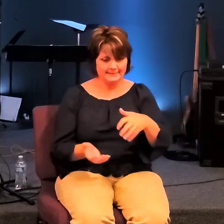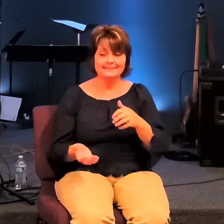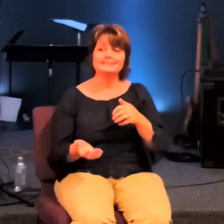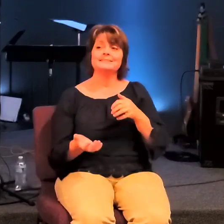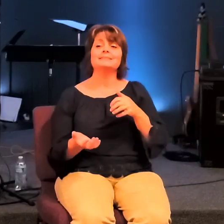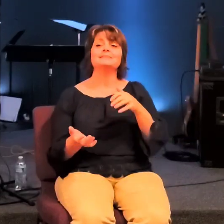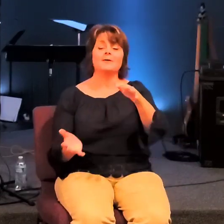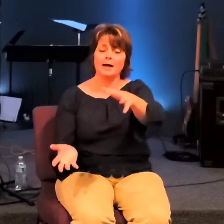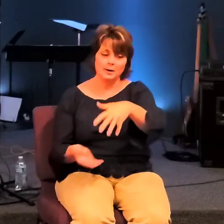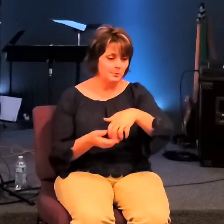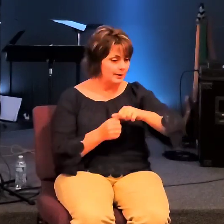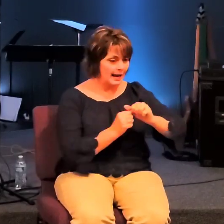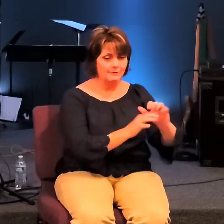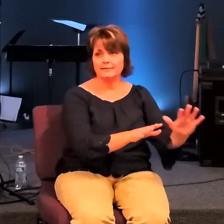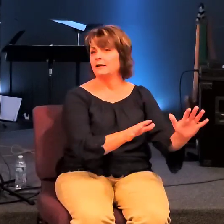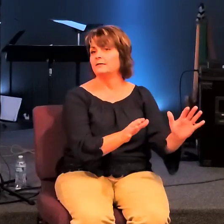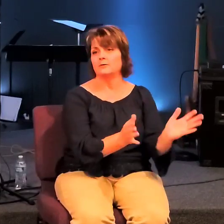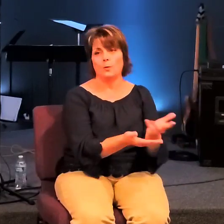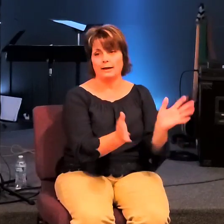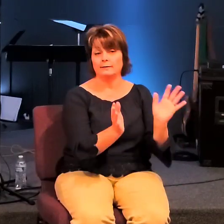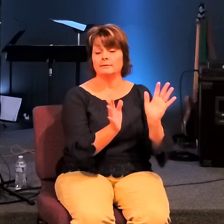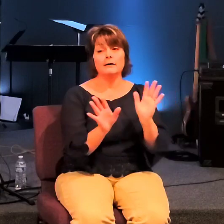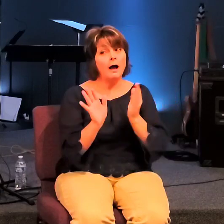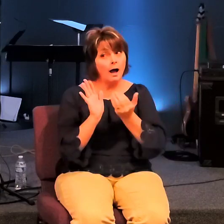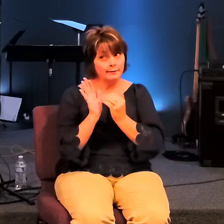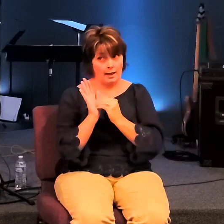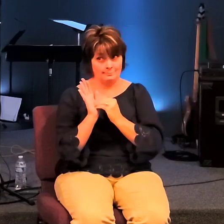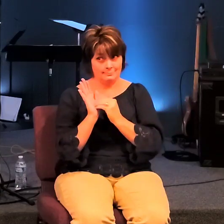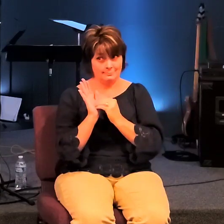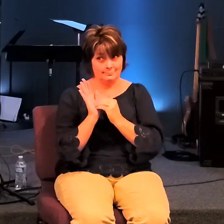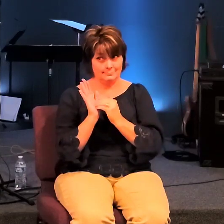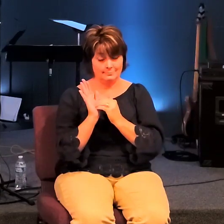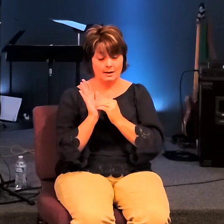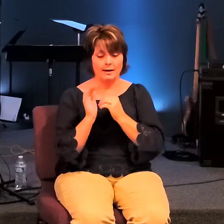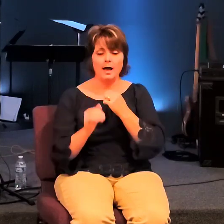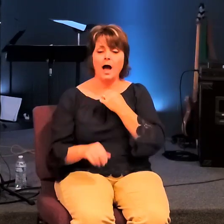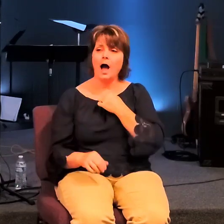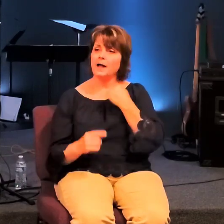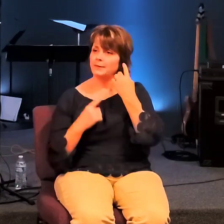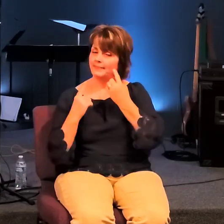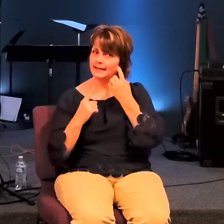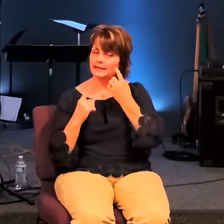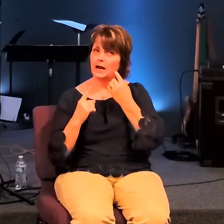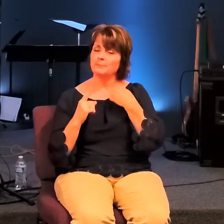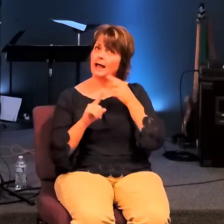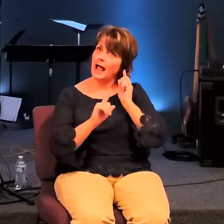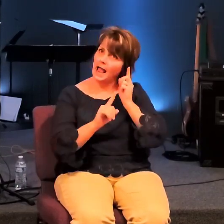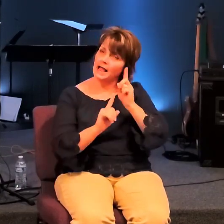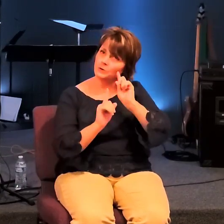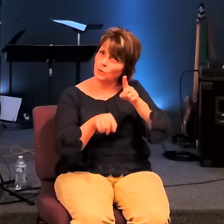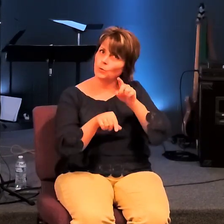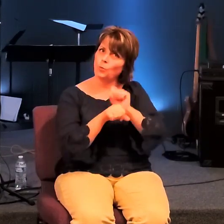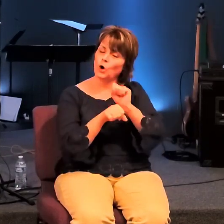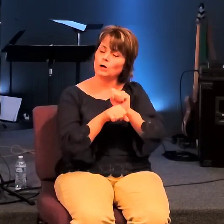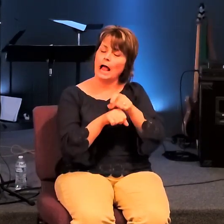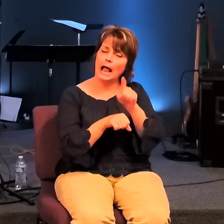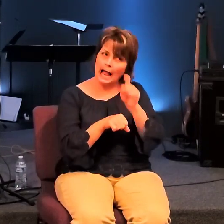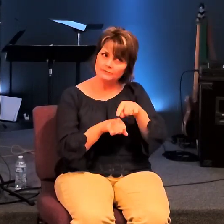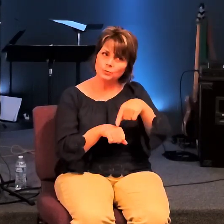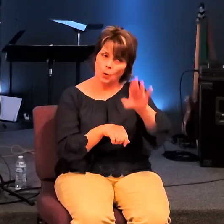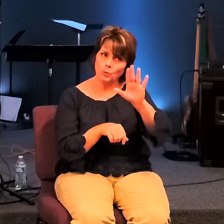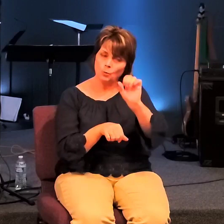and it again I'm thinking in terms of I’ve got to get to work you know I got to get to